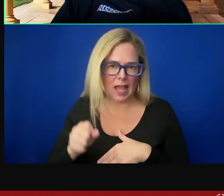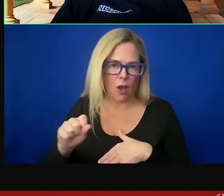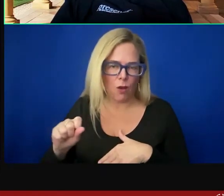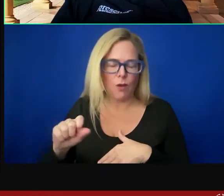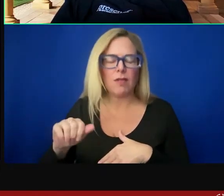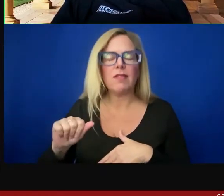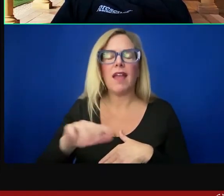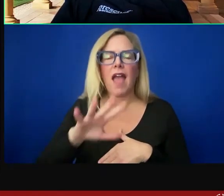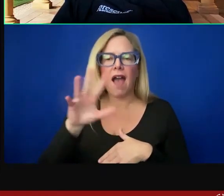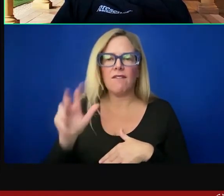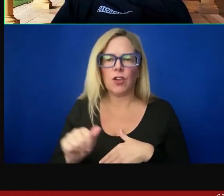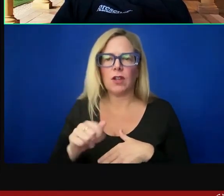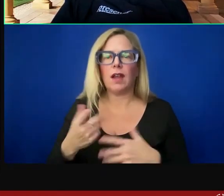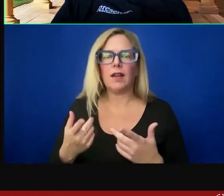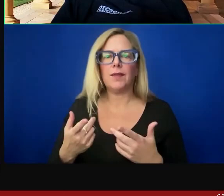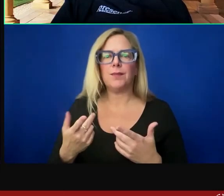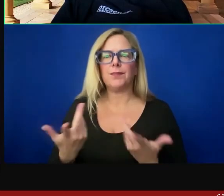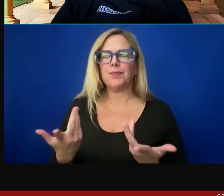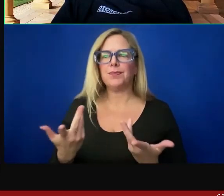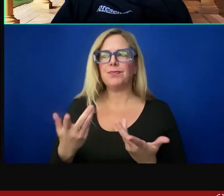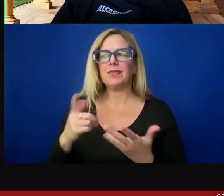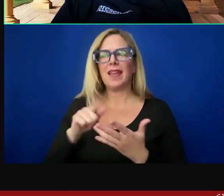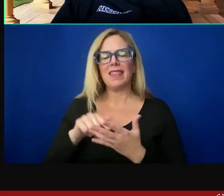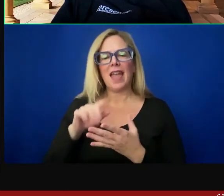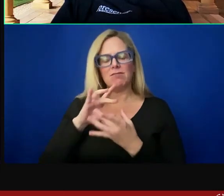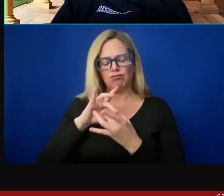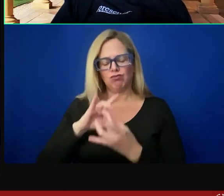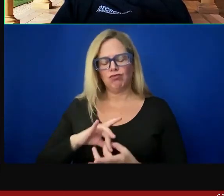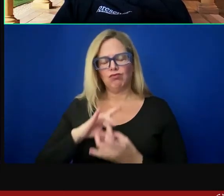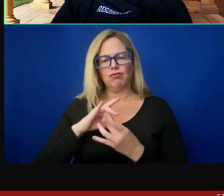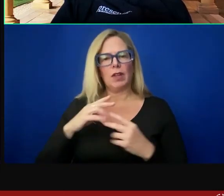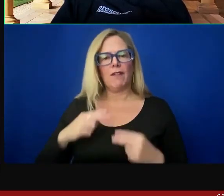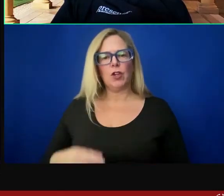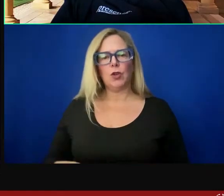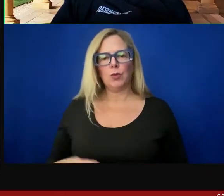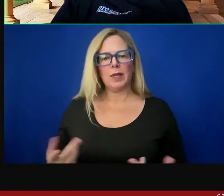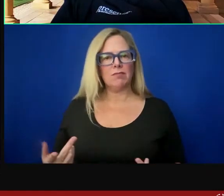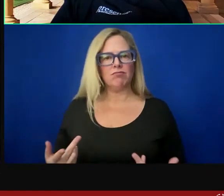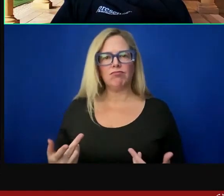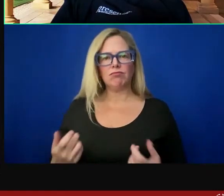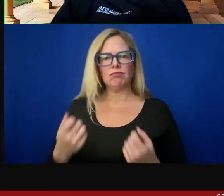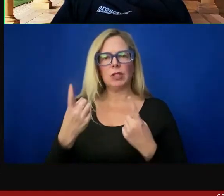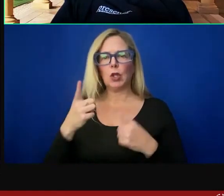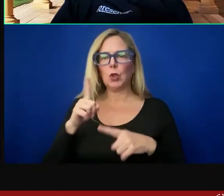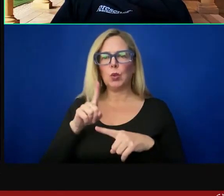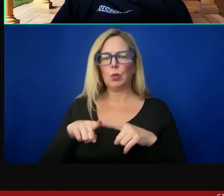Ubuntu speaks particularly about the fact that you cannot exist as a human being in isolation. It